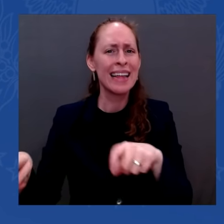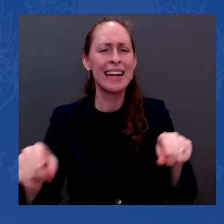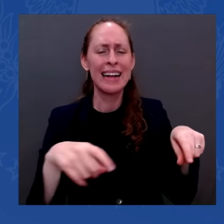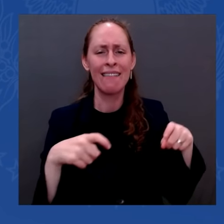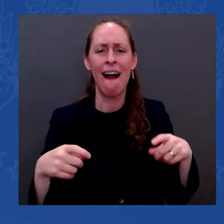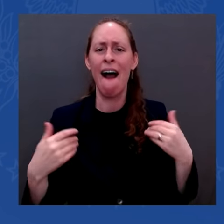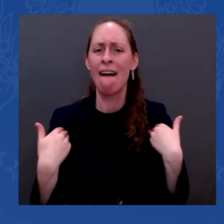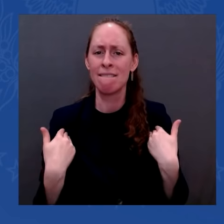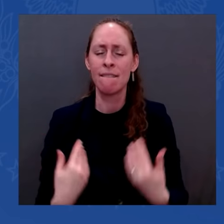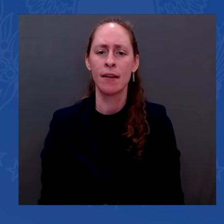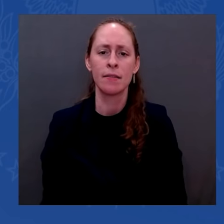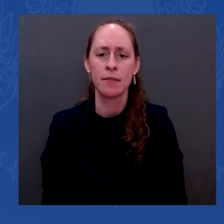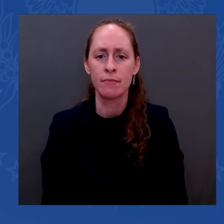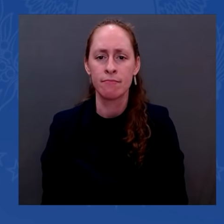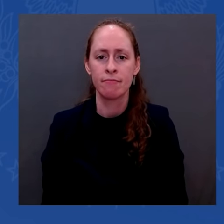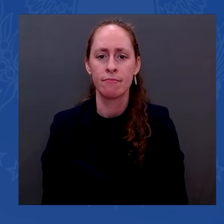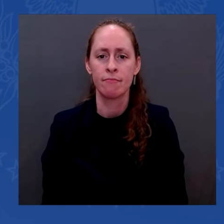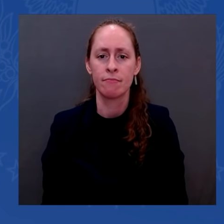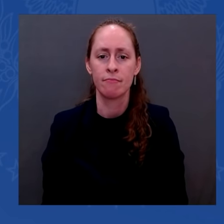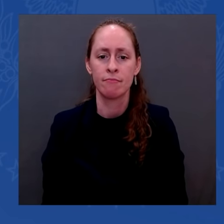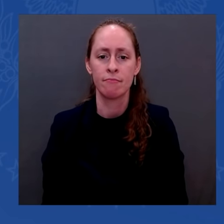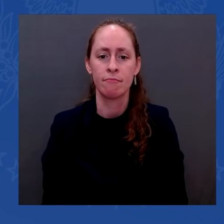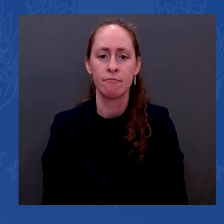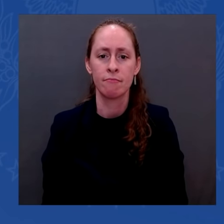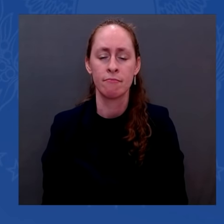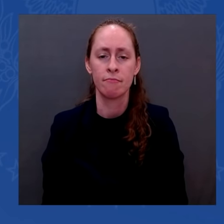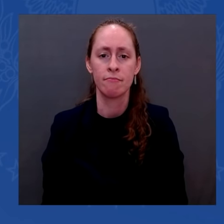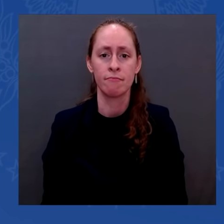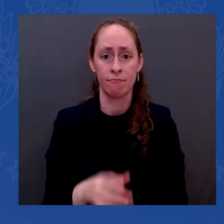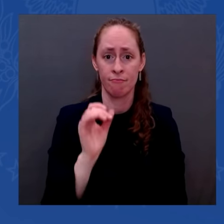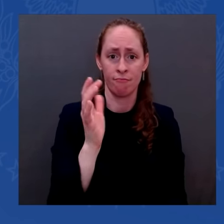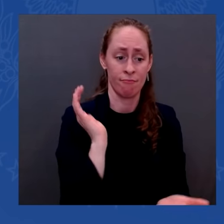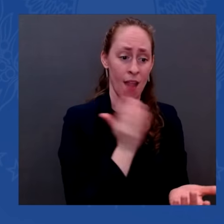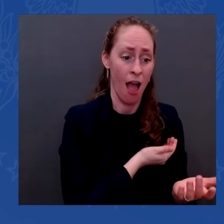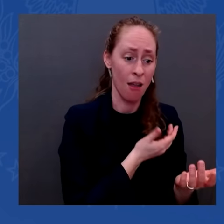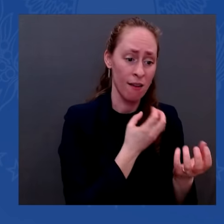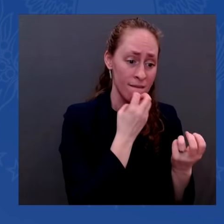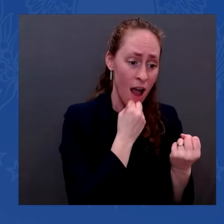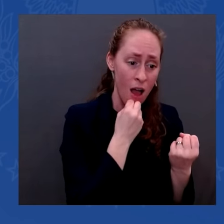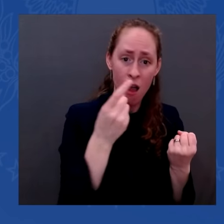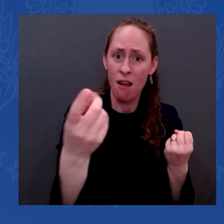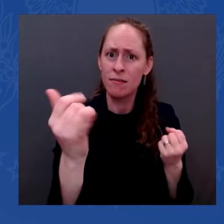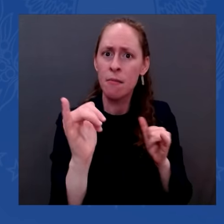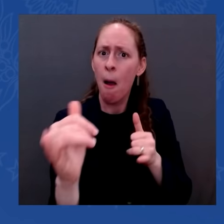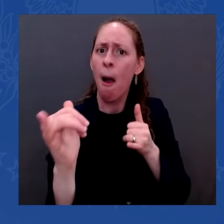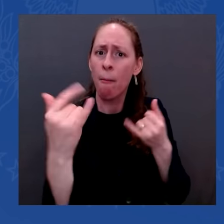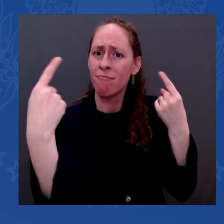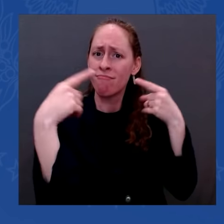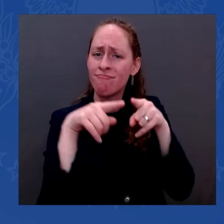that the community is asking for. The framework that I know Governor Newsom will talk about